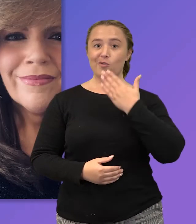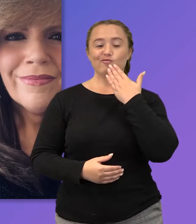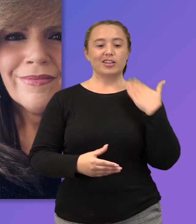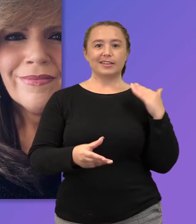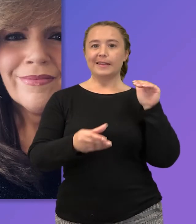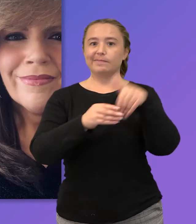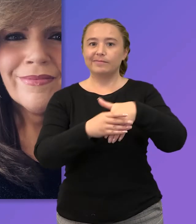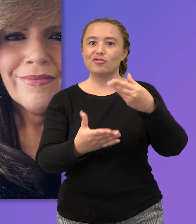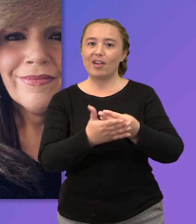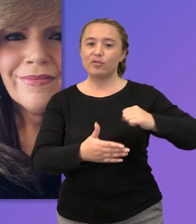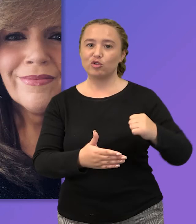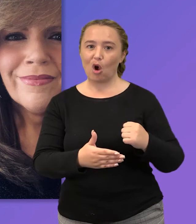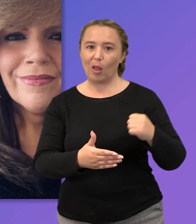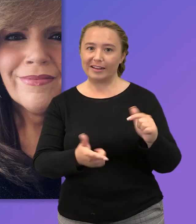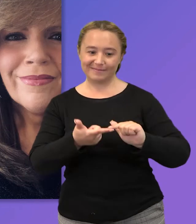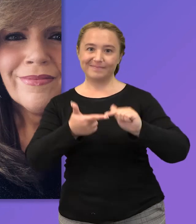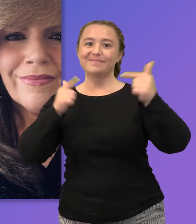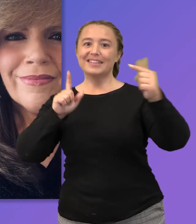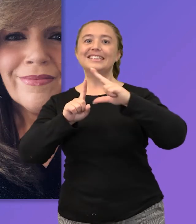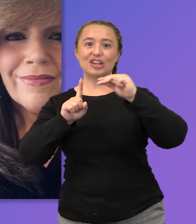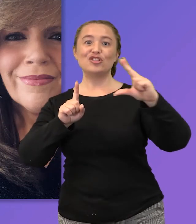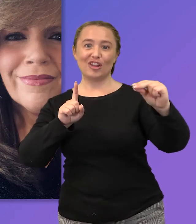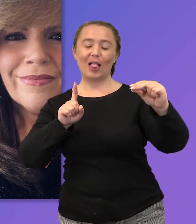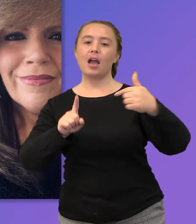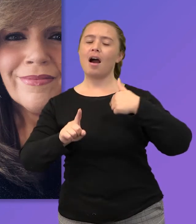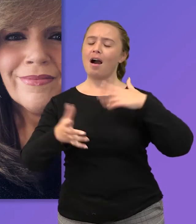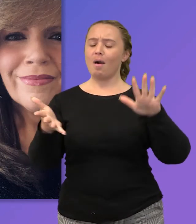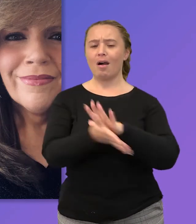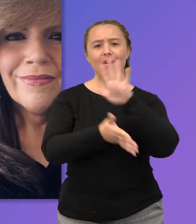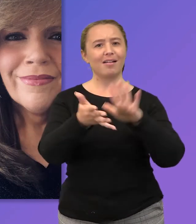Having recently joined Revenue Scotland in a virtual environment, I am thoroughly enjoying